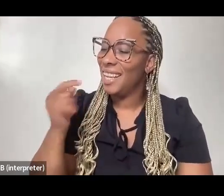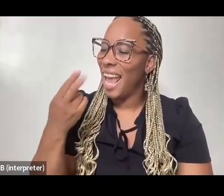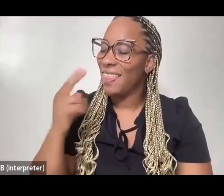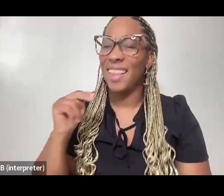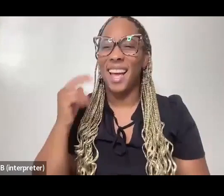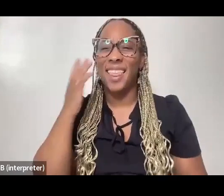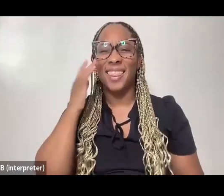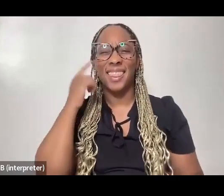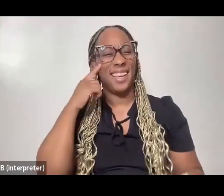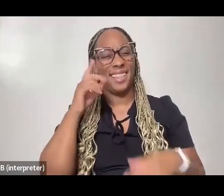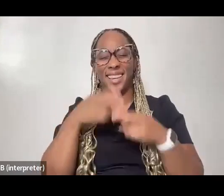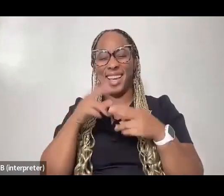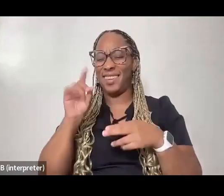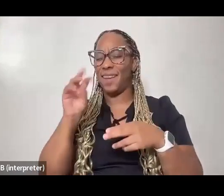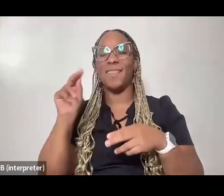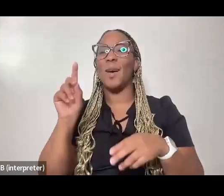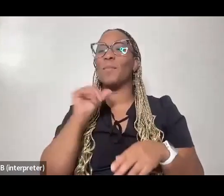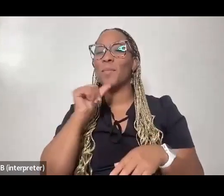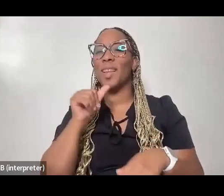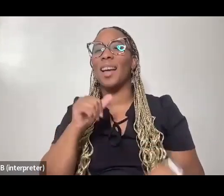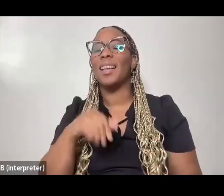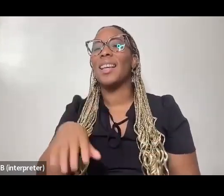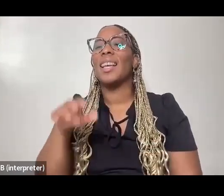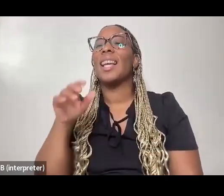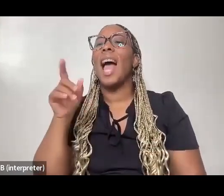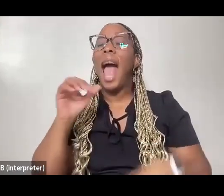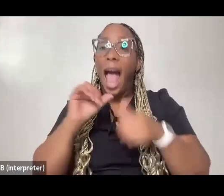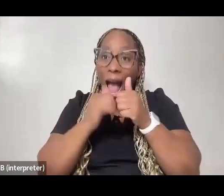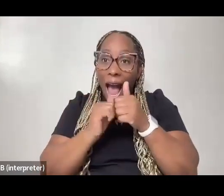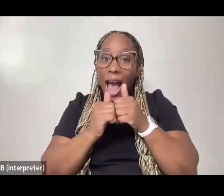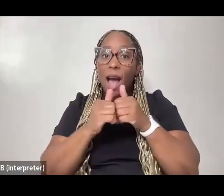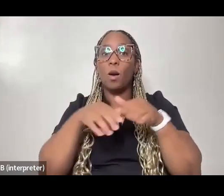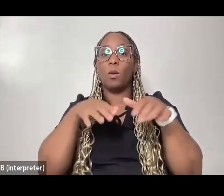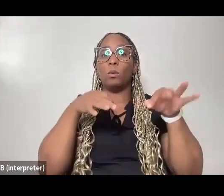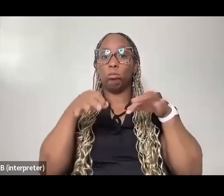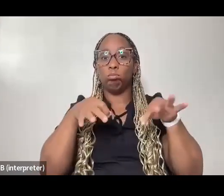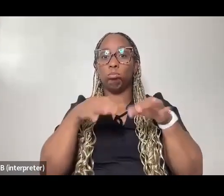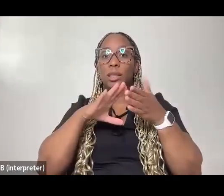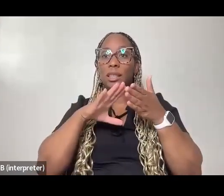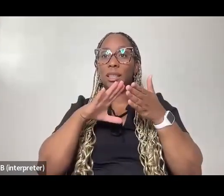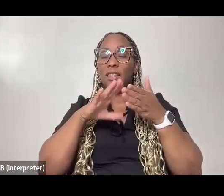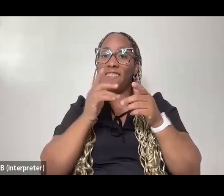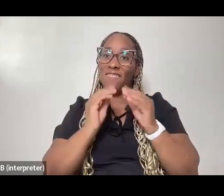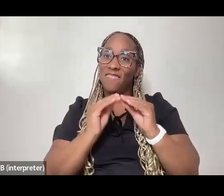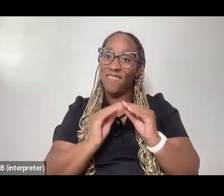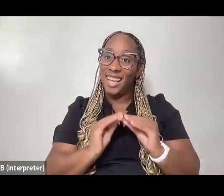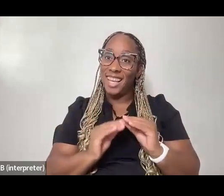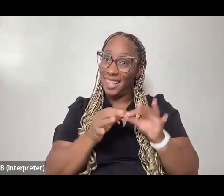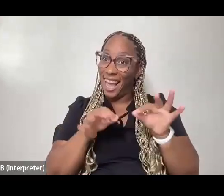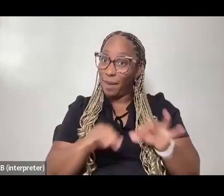presentation earlier about how to go through and clean up the captions and had some videos and things there.